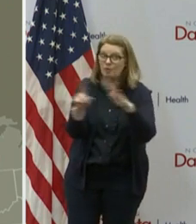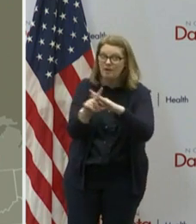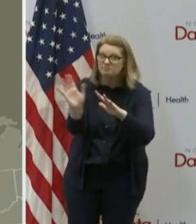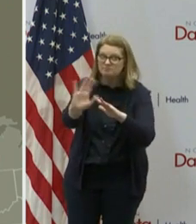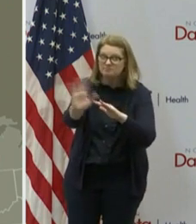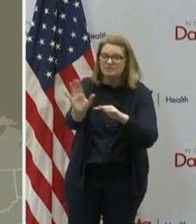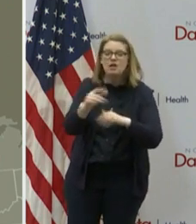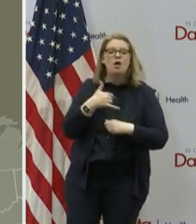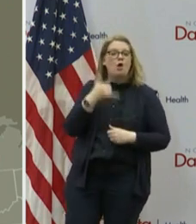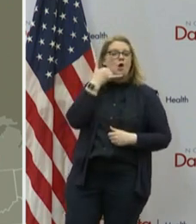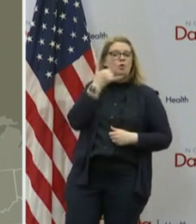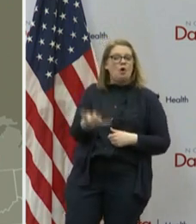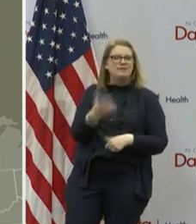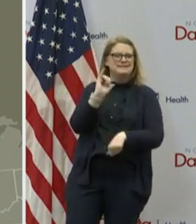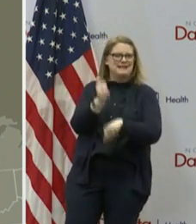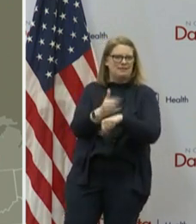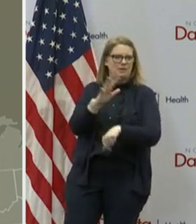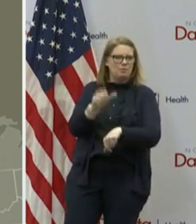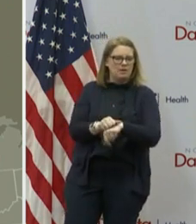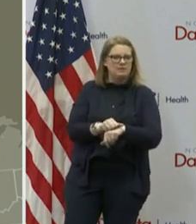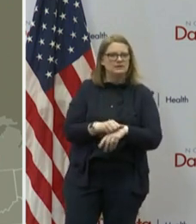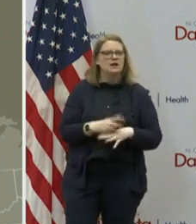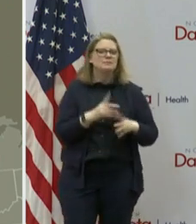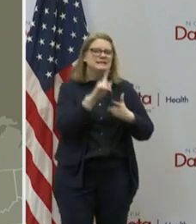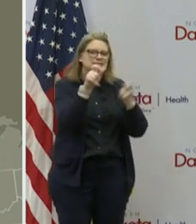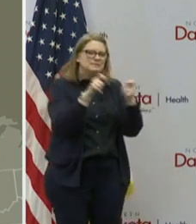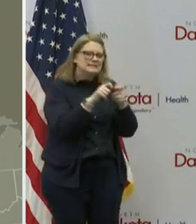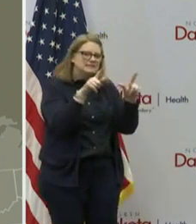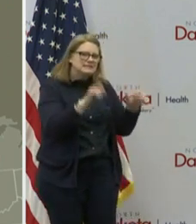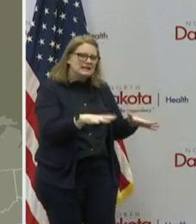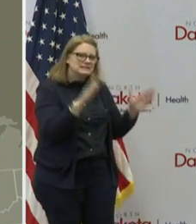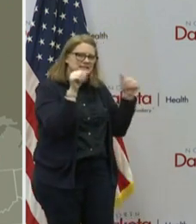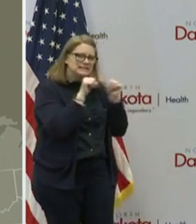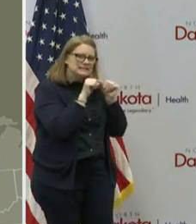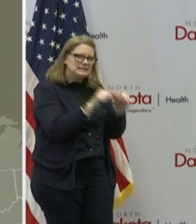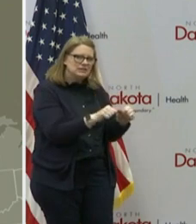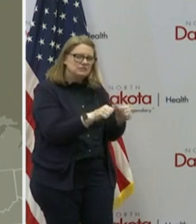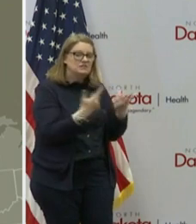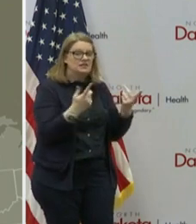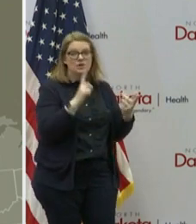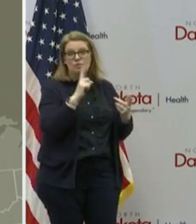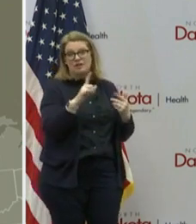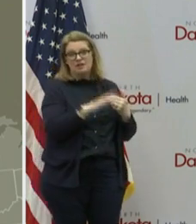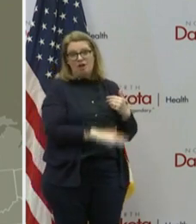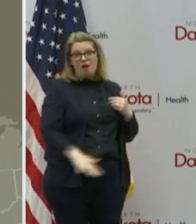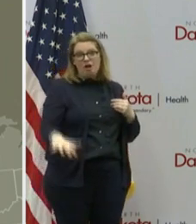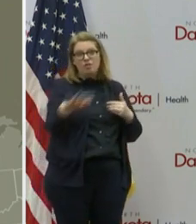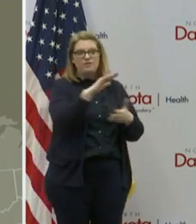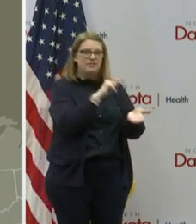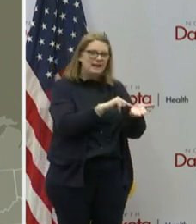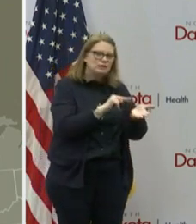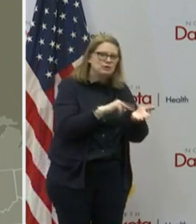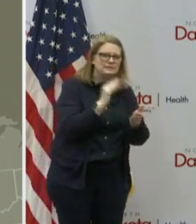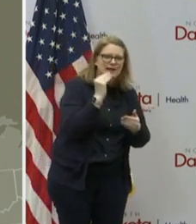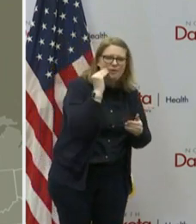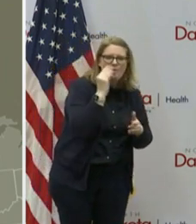SYMPTOMATIC OR FEEL YOU'VE BEEN EXPOSED, REACH OUT TO YOUR PROVIDER, CALL BEFORE YOU GO IN AND FIGURE OUT A WAY TO GET